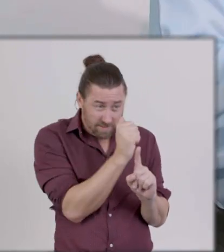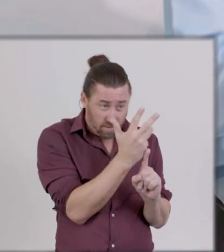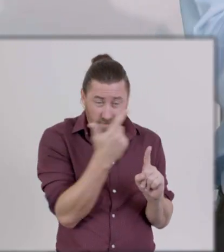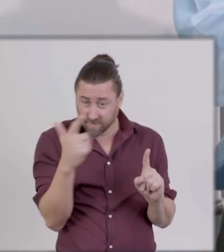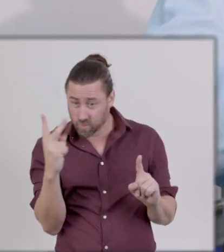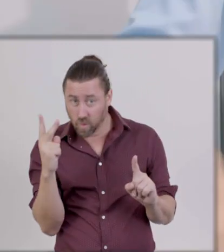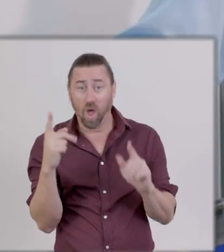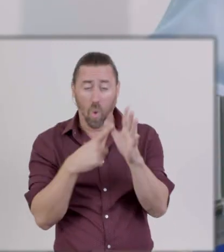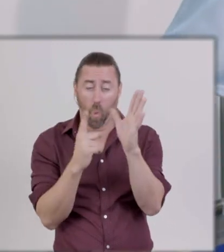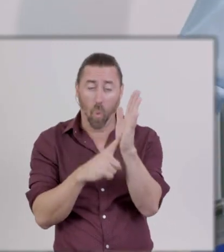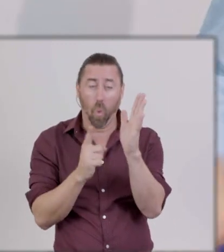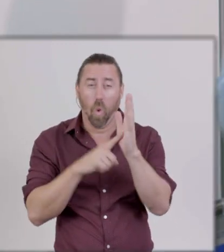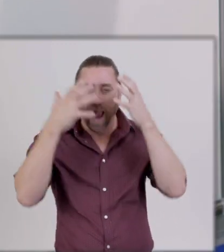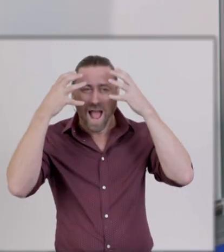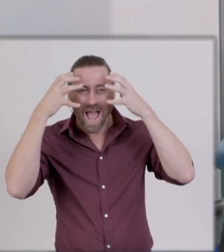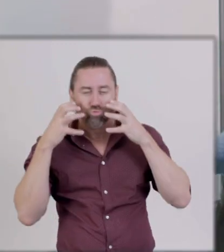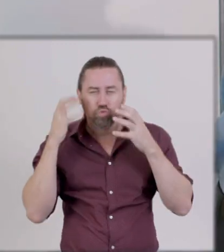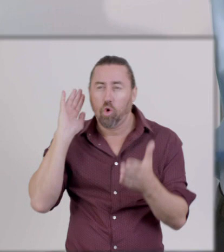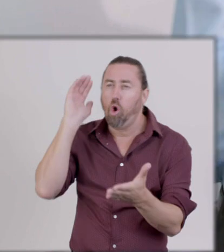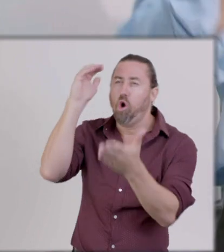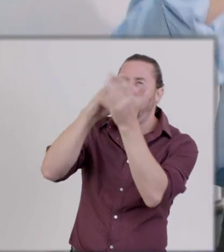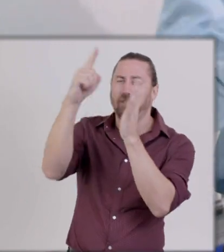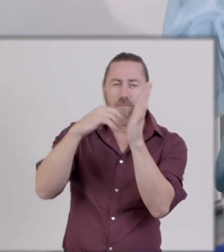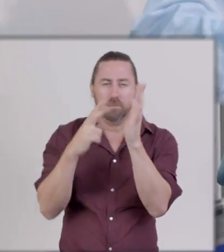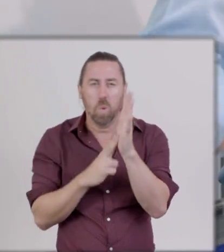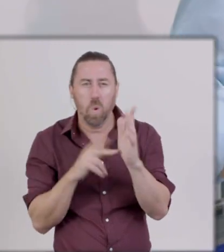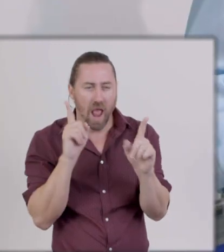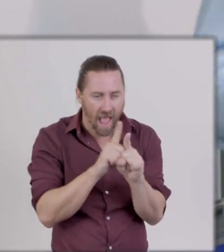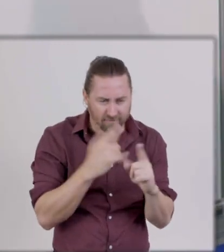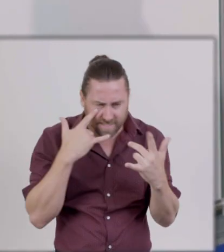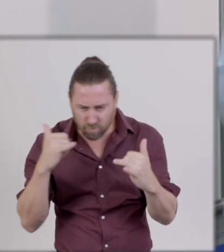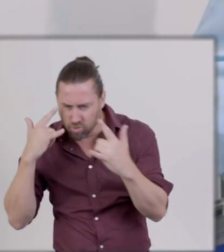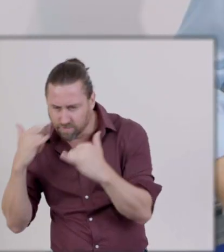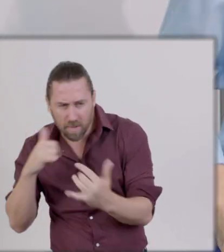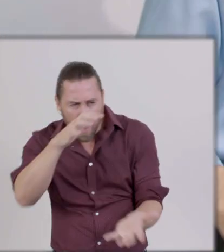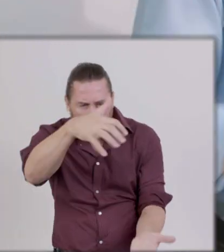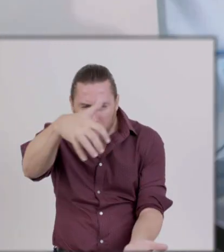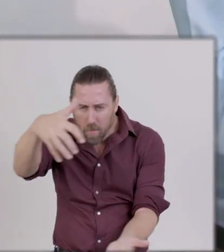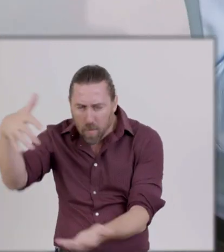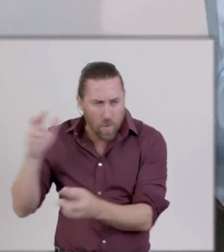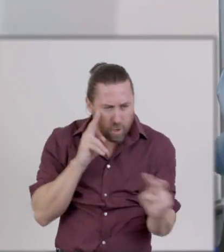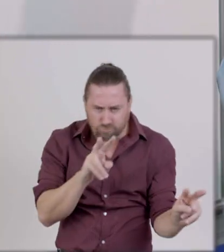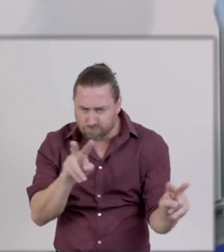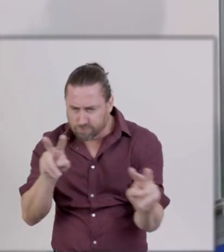all the astronauts that landed on the moon carried out experiments, made observations, and collected samples that have helped scientists,